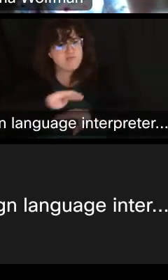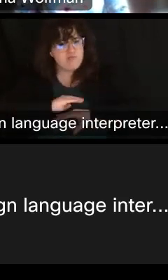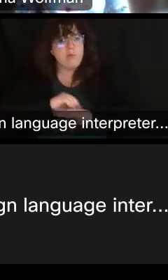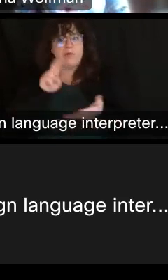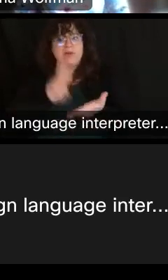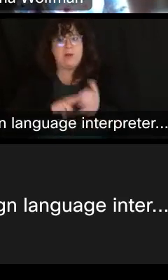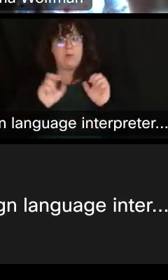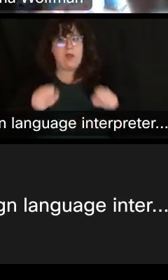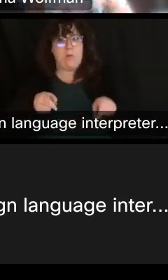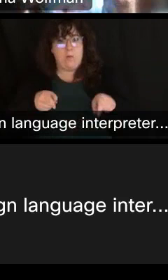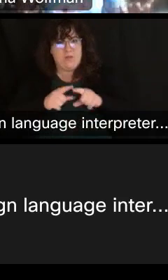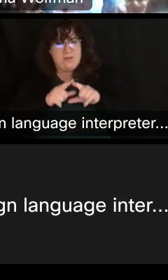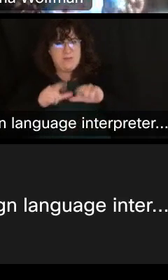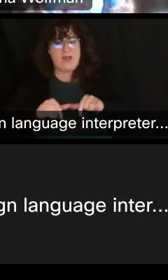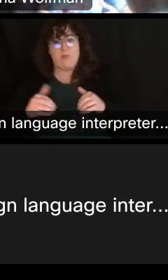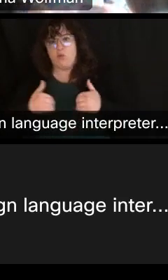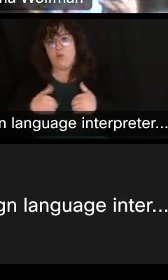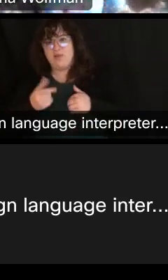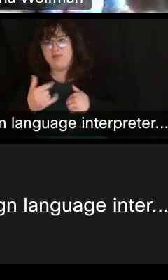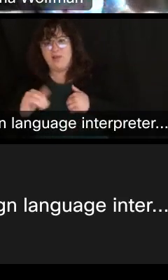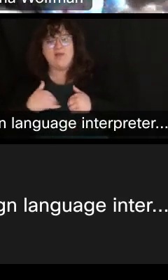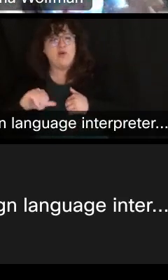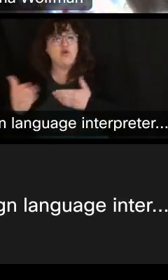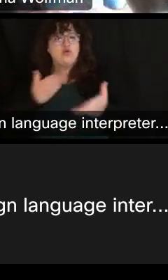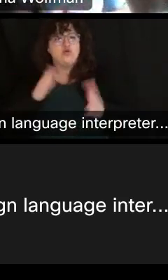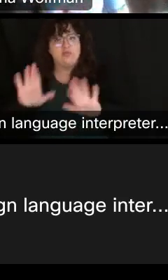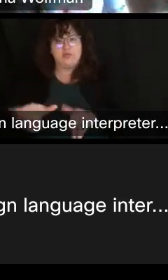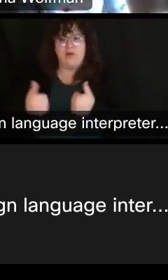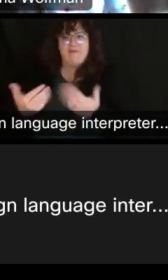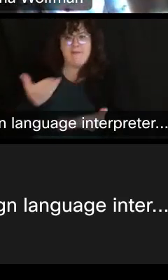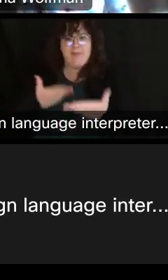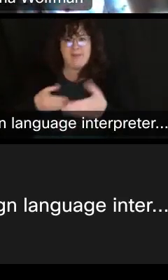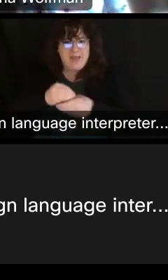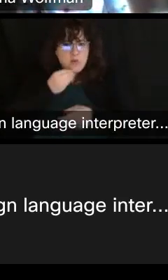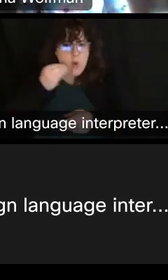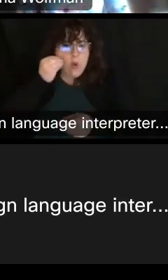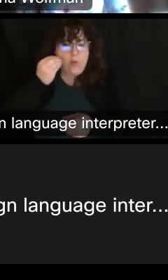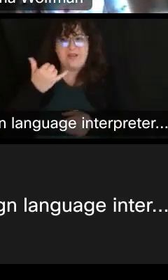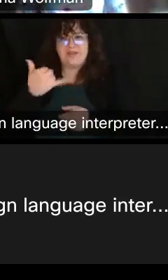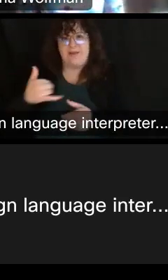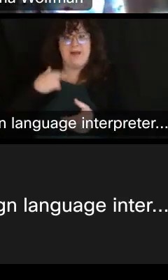youth are getting additional service, is might be out of the home with intent to come back.